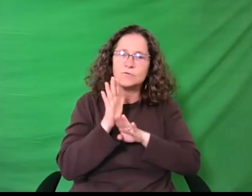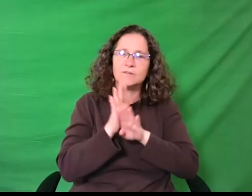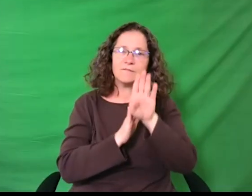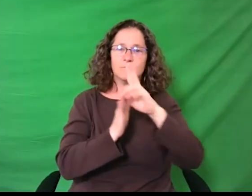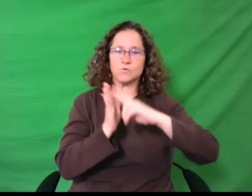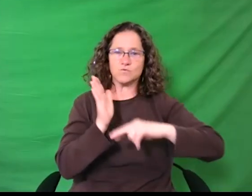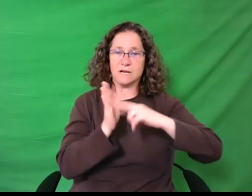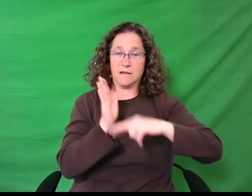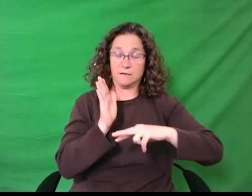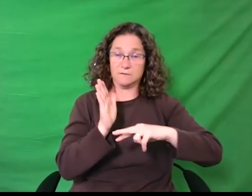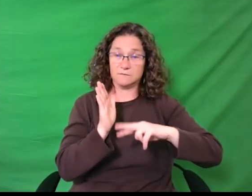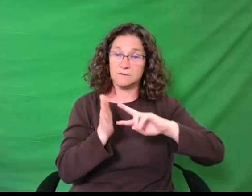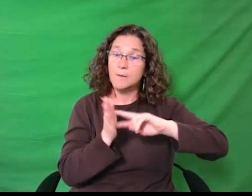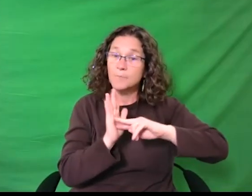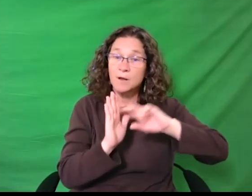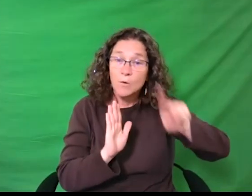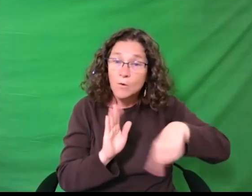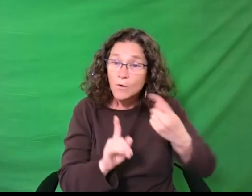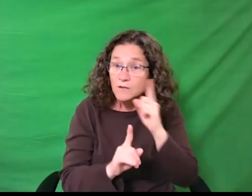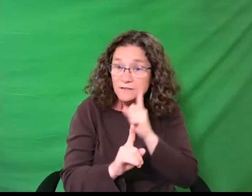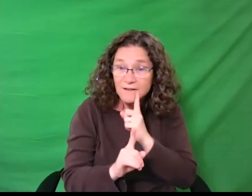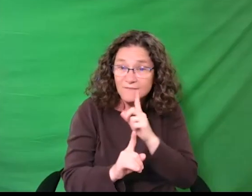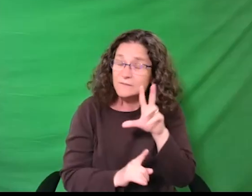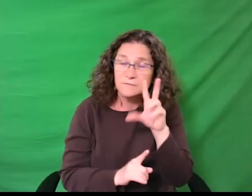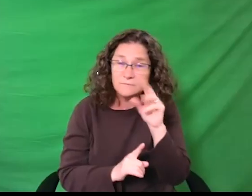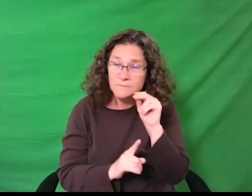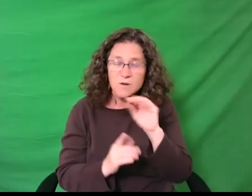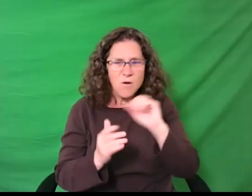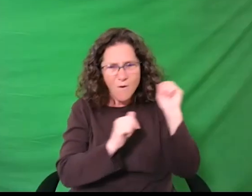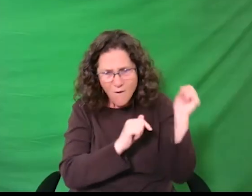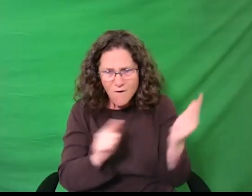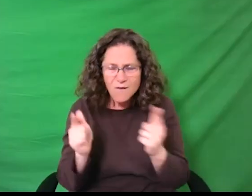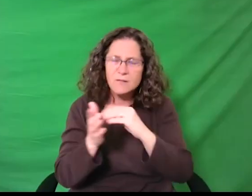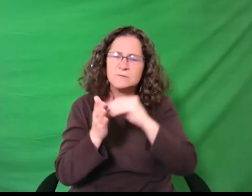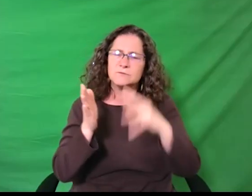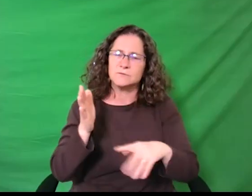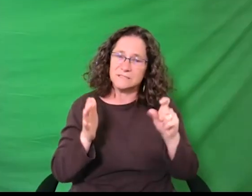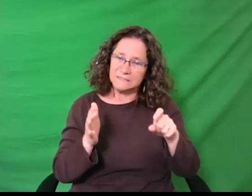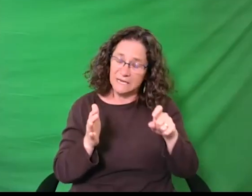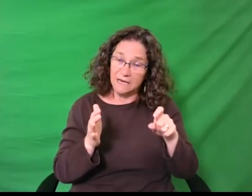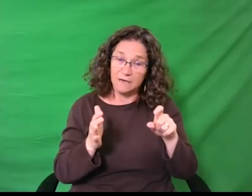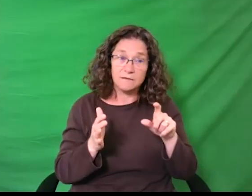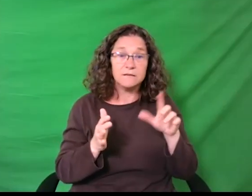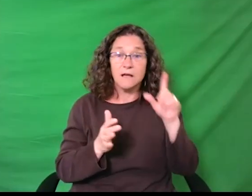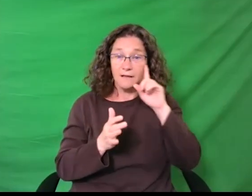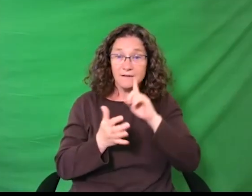So just because you're deaf or hard of hearing doesn't mean you can't access these skills and doesn't mean that you shouldn't.